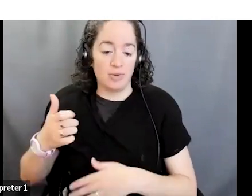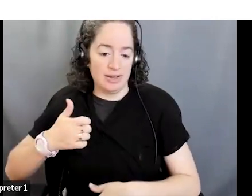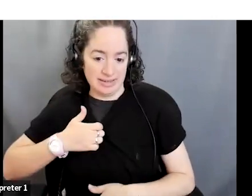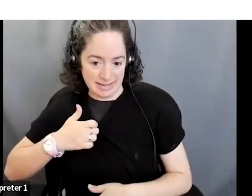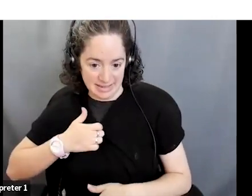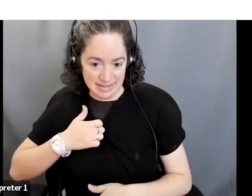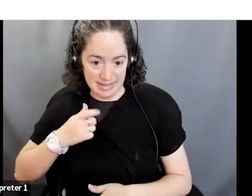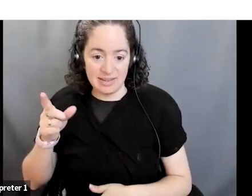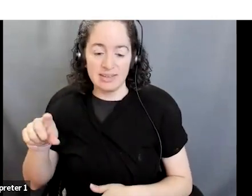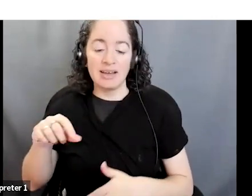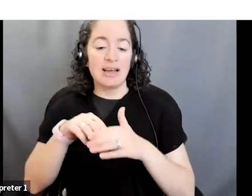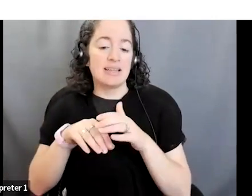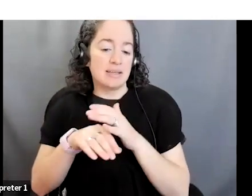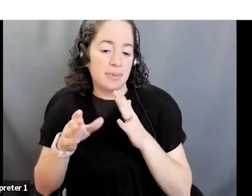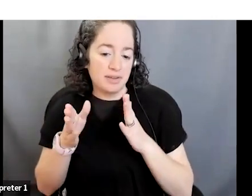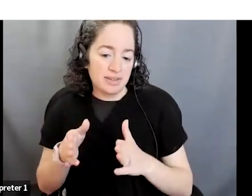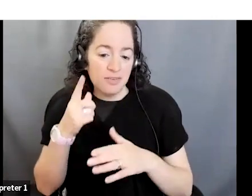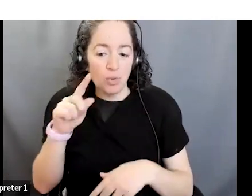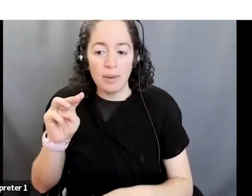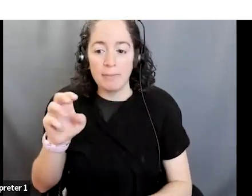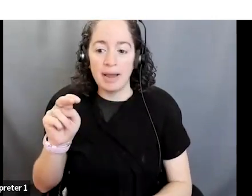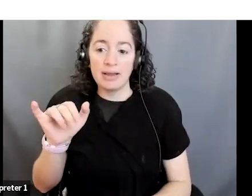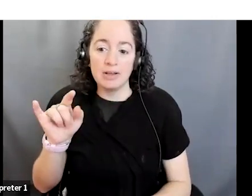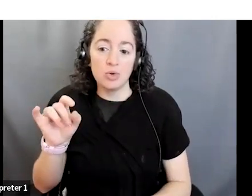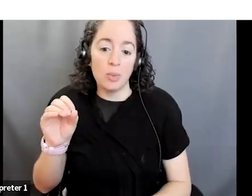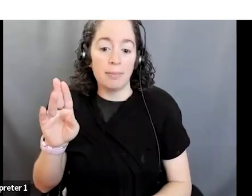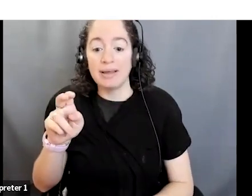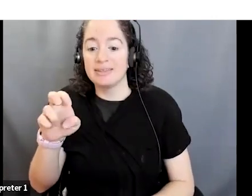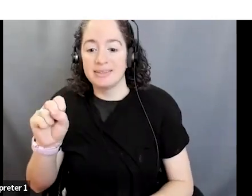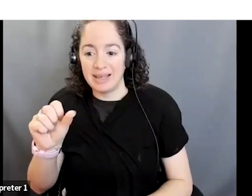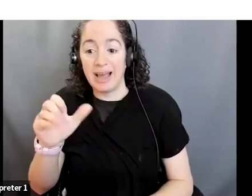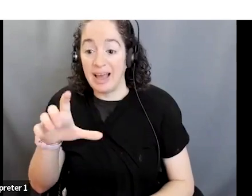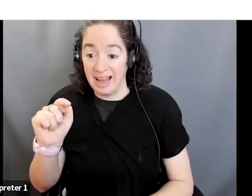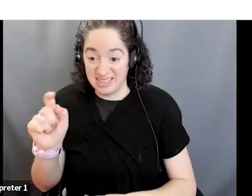Act is coming into effect fully for everyone in May of '25